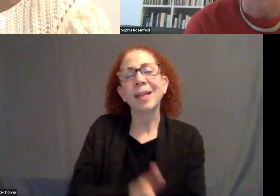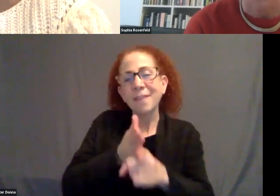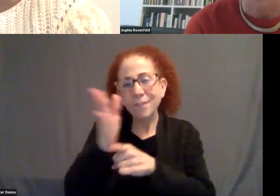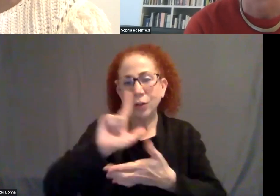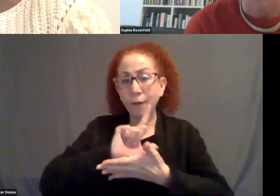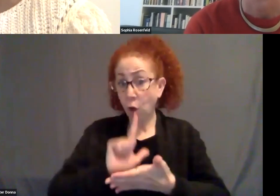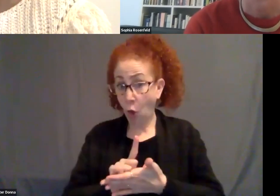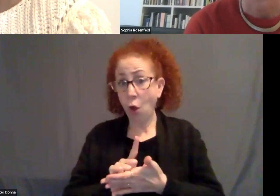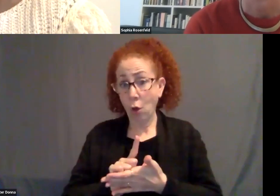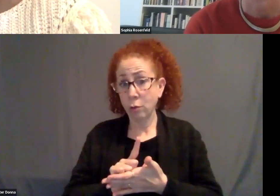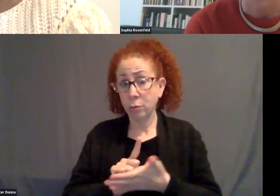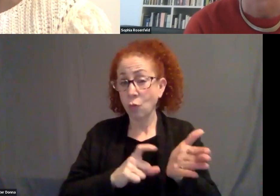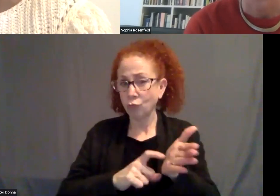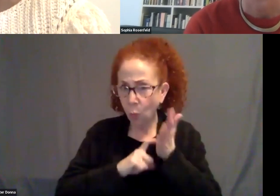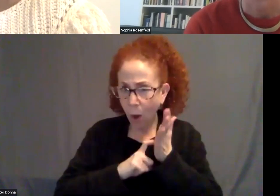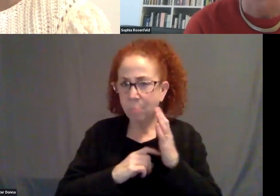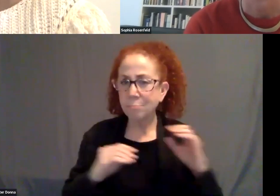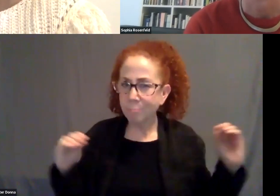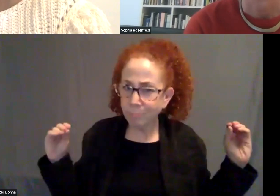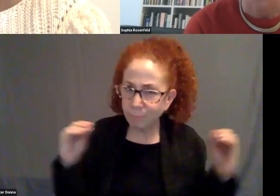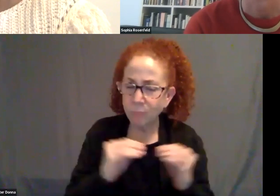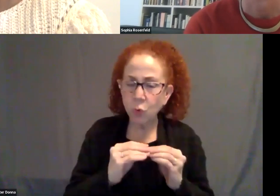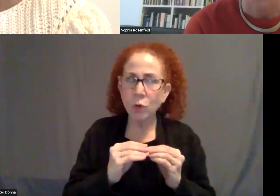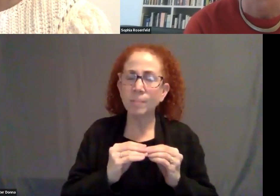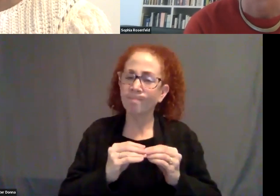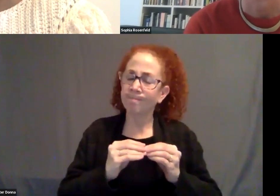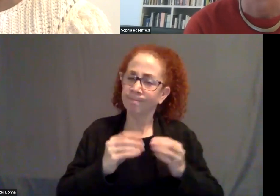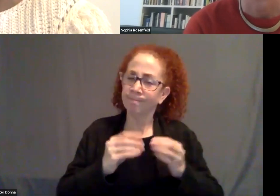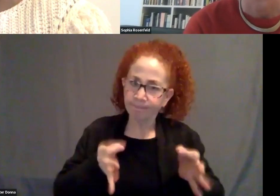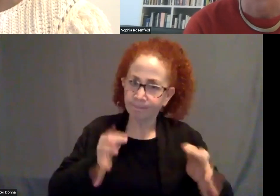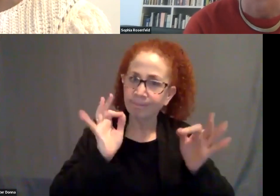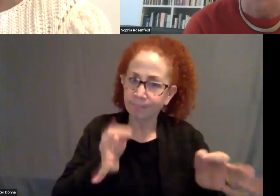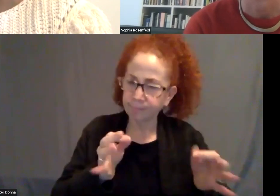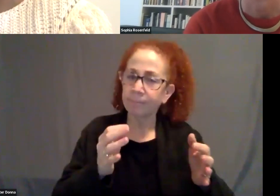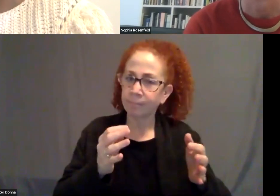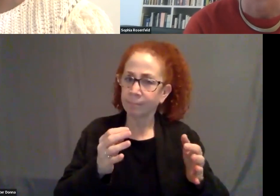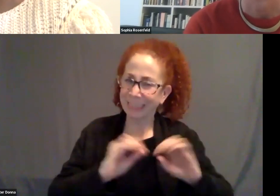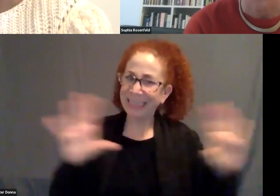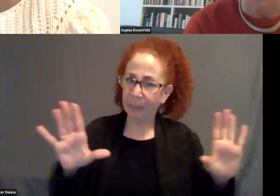requires a lot more definitiveness than history.